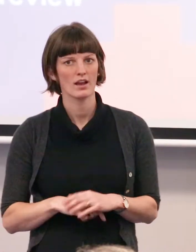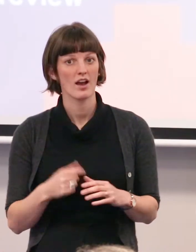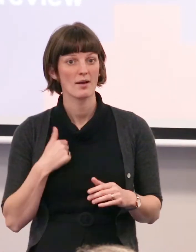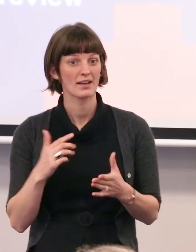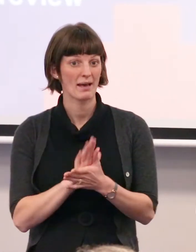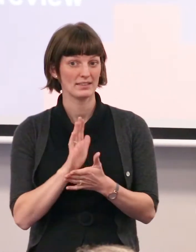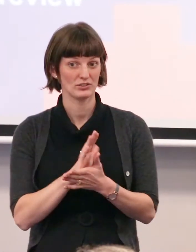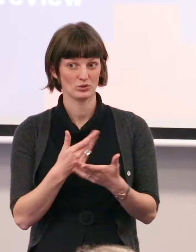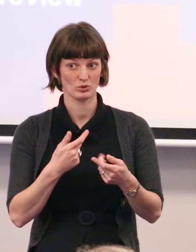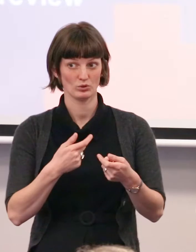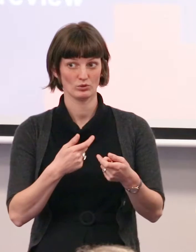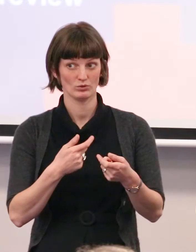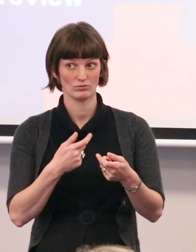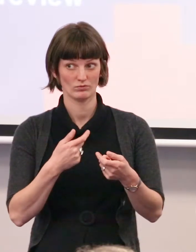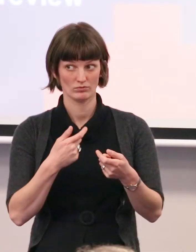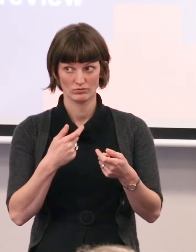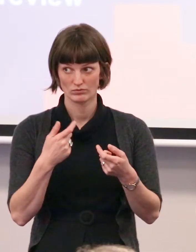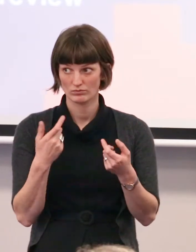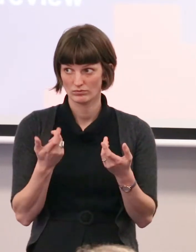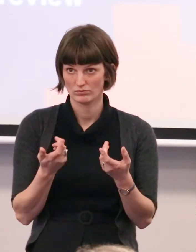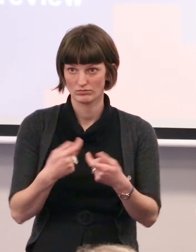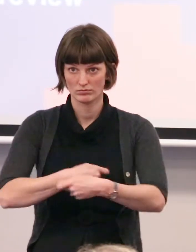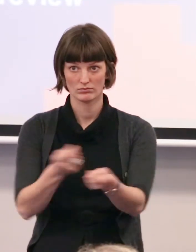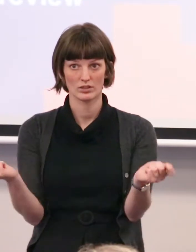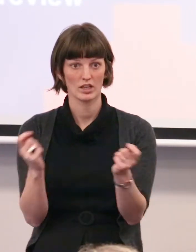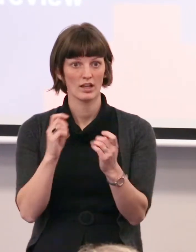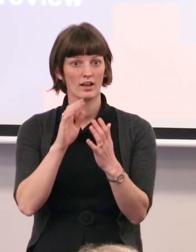to share the flowcharts and scripts and the material that we're kind of put